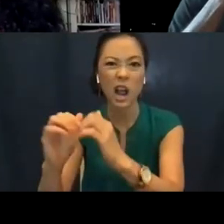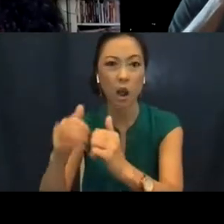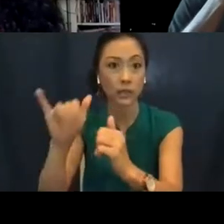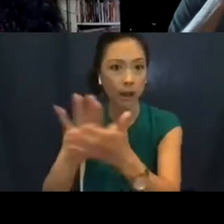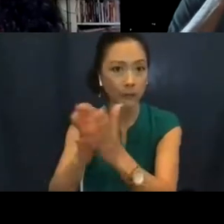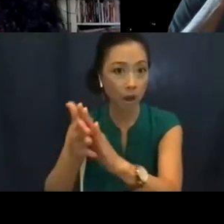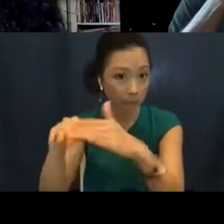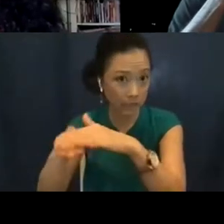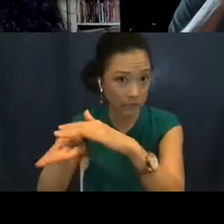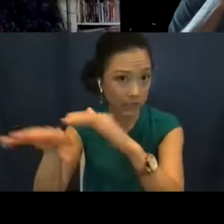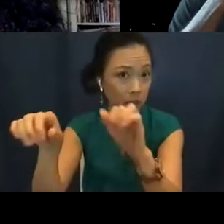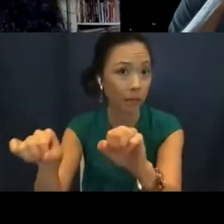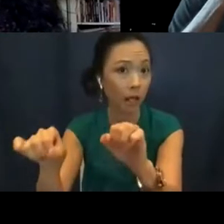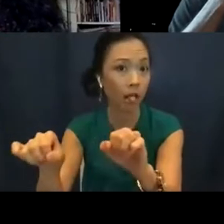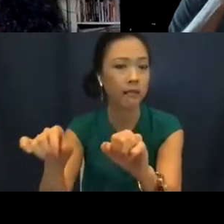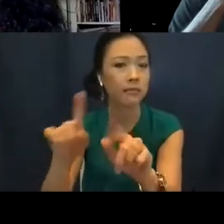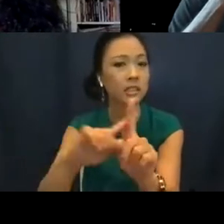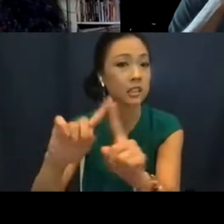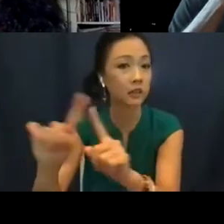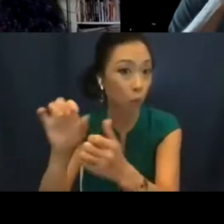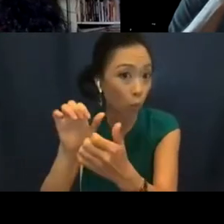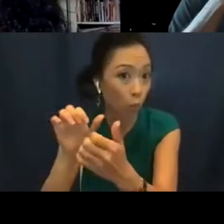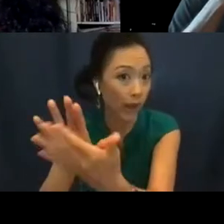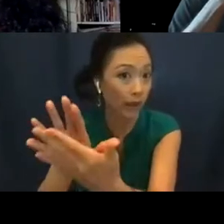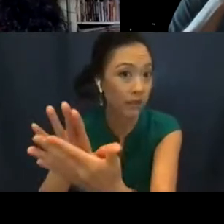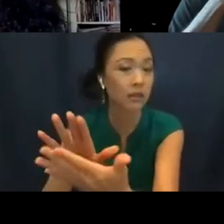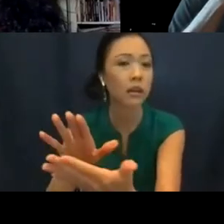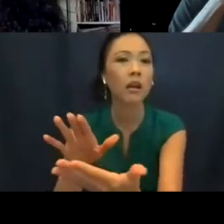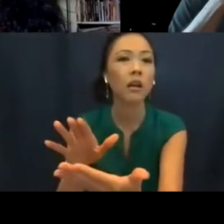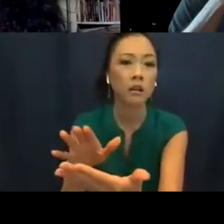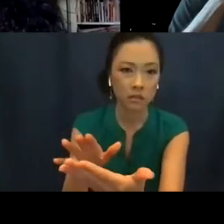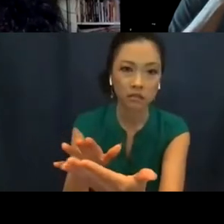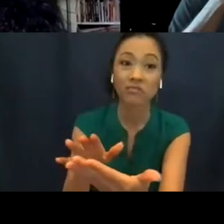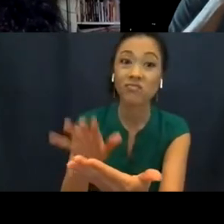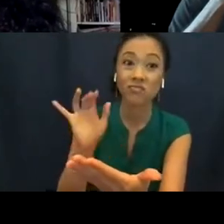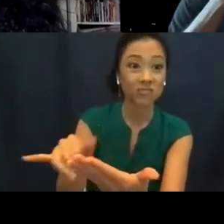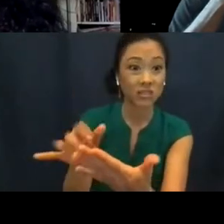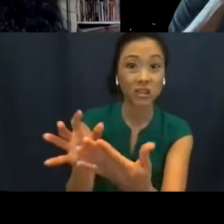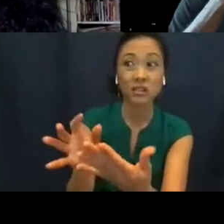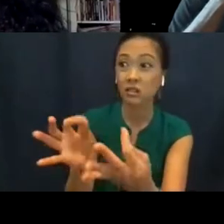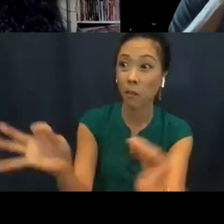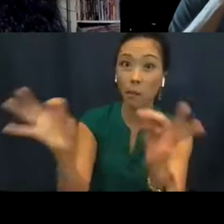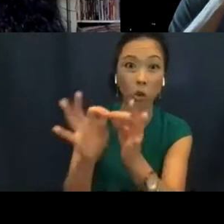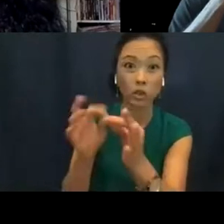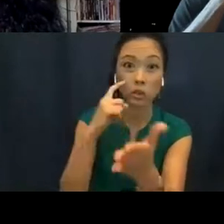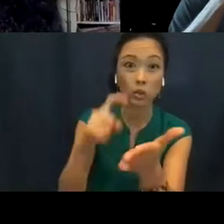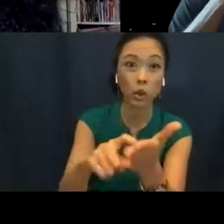again, applying hybridity to archives and what are different types of hybrid archives